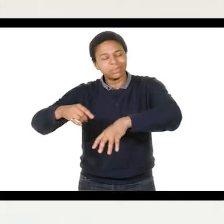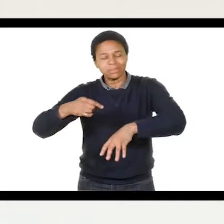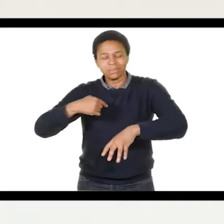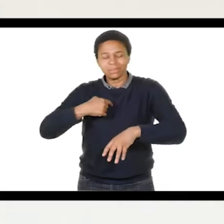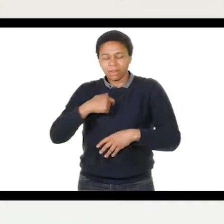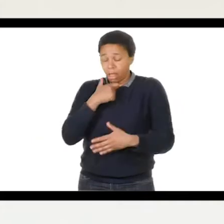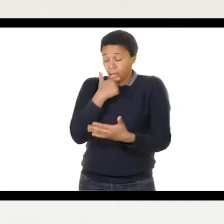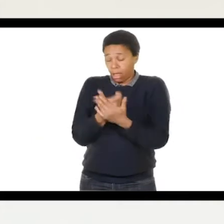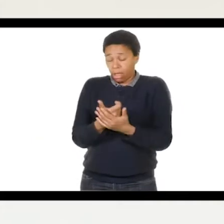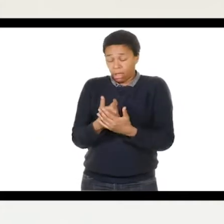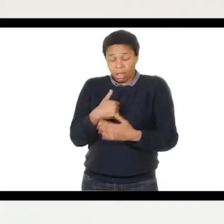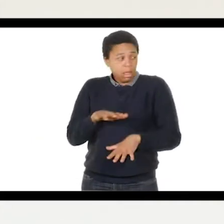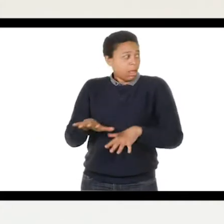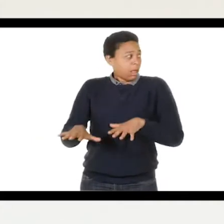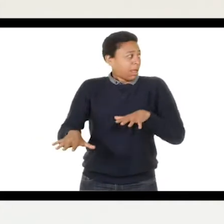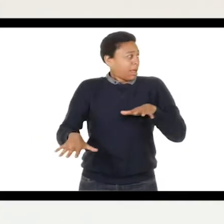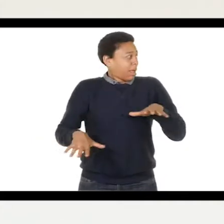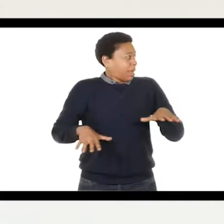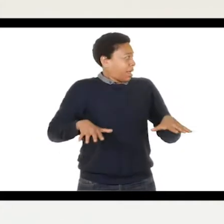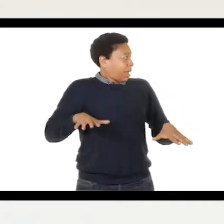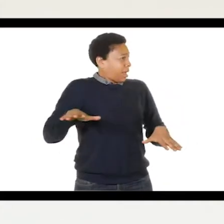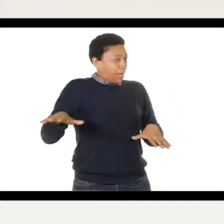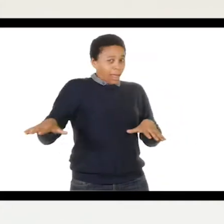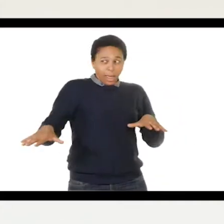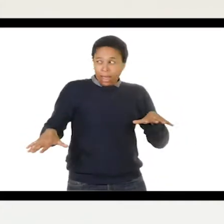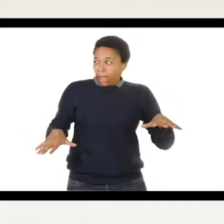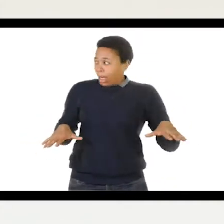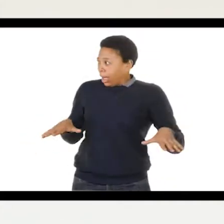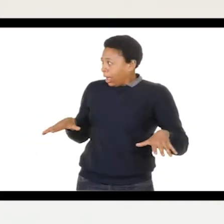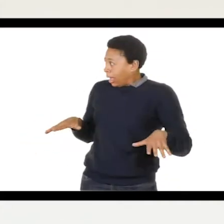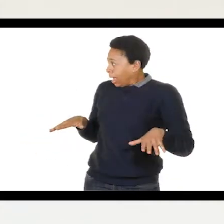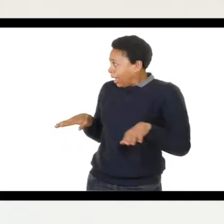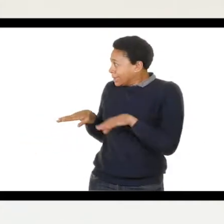And just to be surrounded by so many women. All the same.